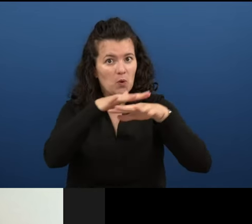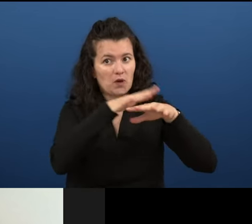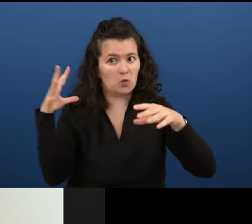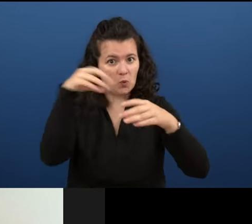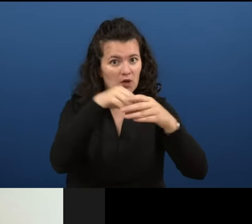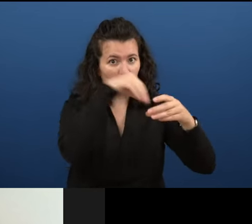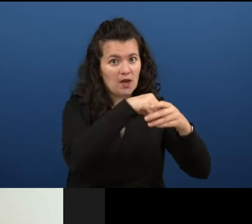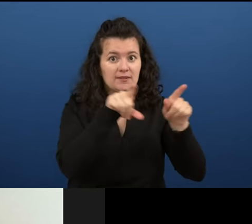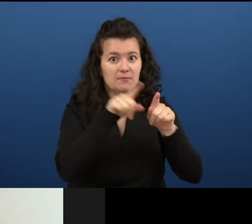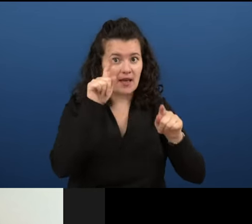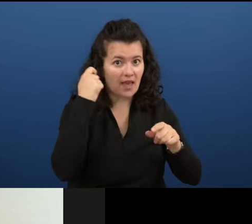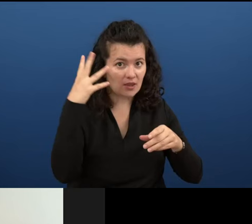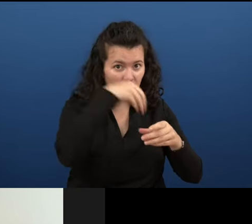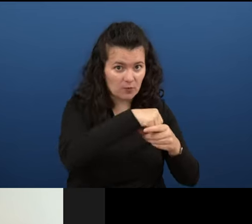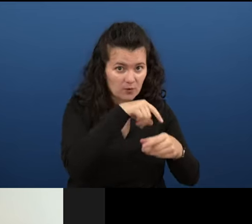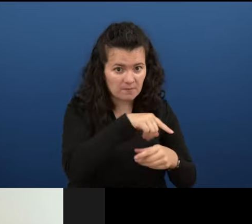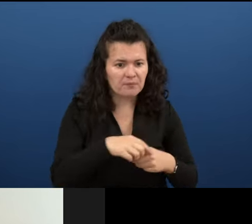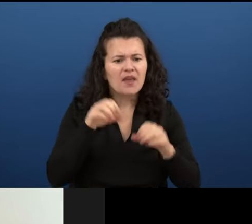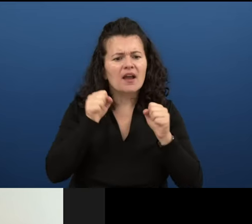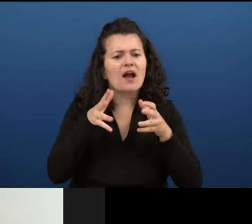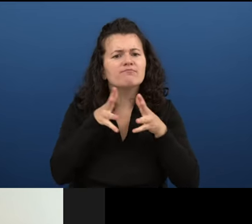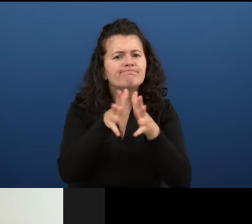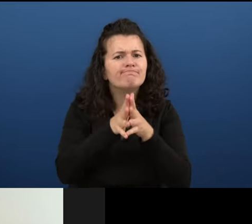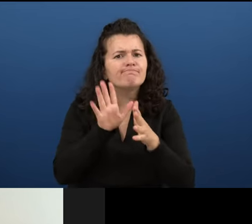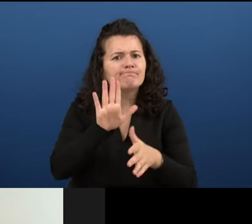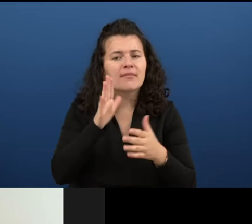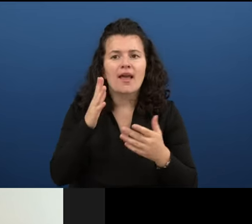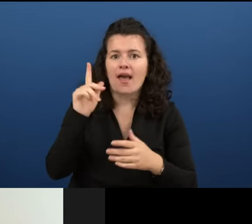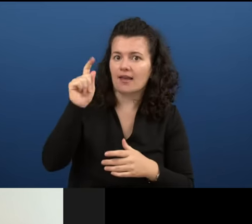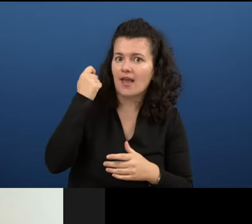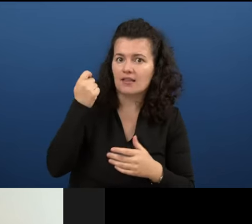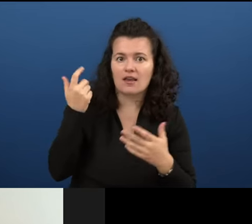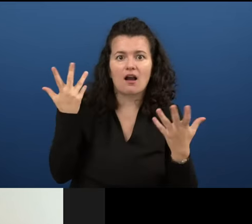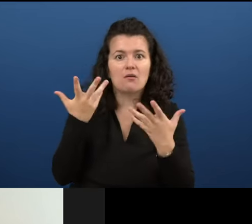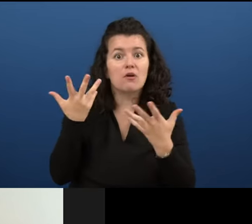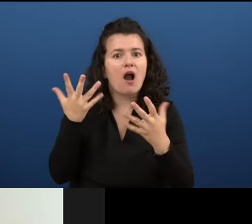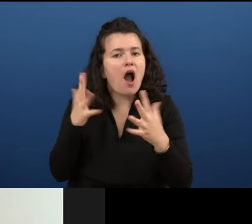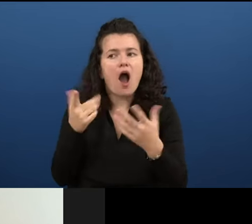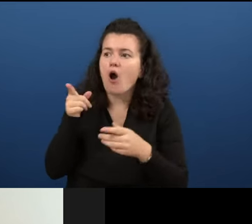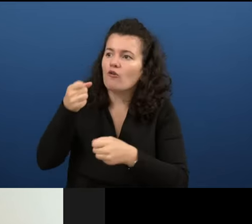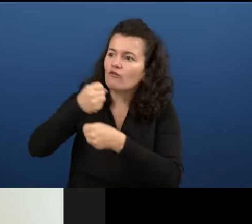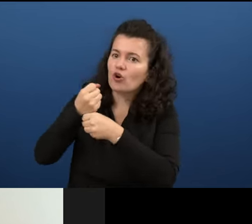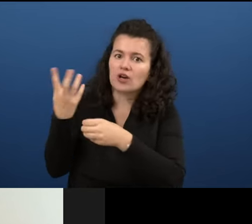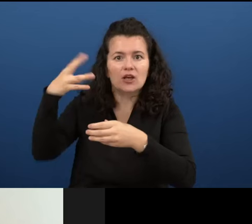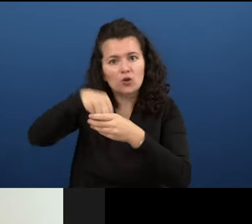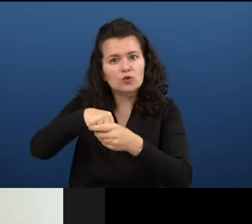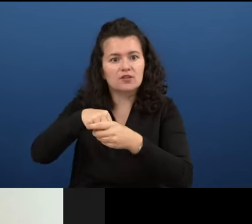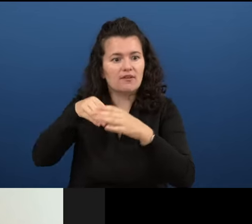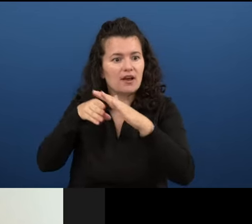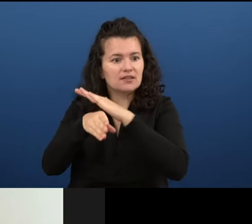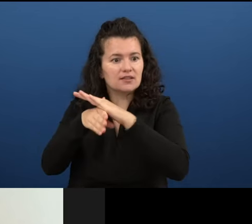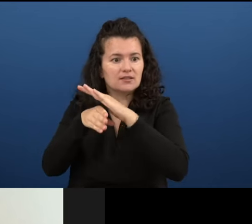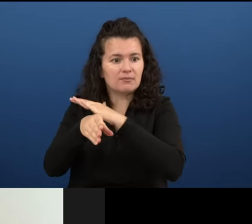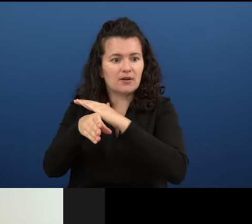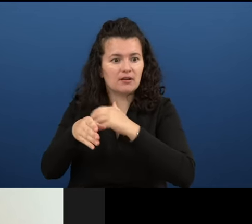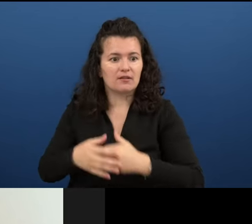10:45:55 So, MPK contribute allocation the number on the top I nk receive. If a person